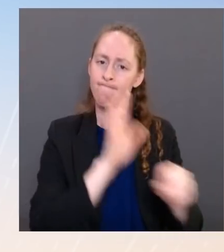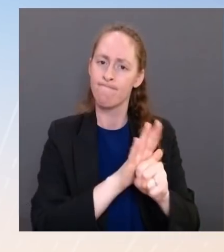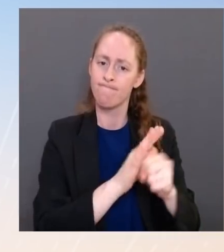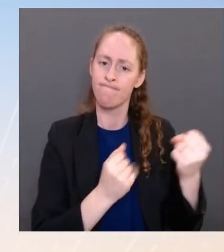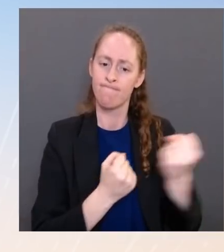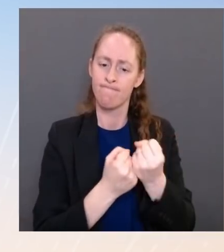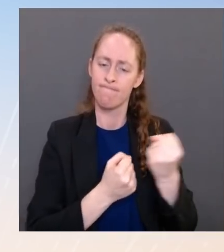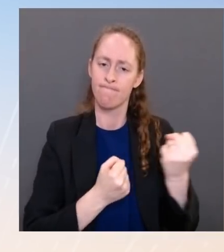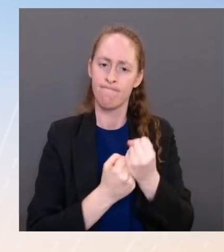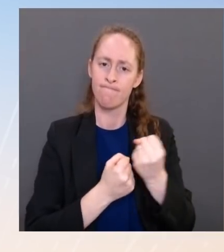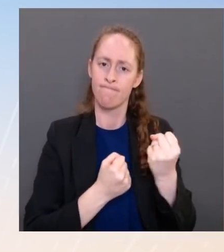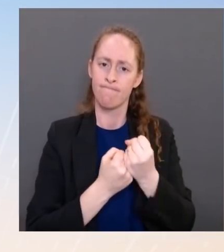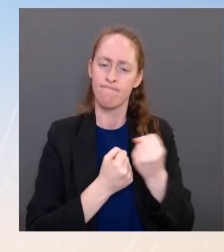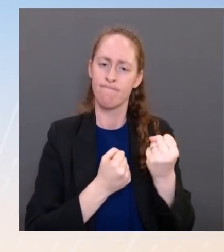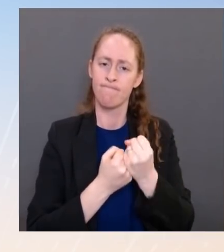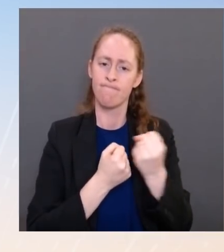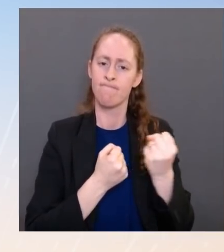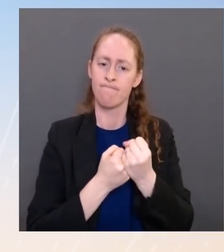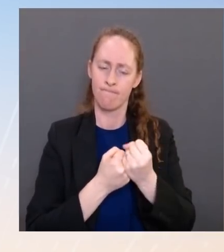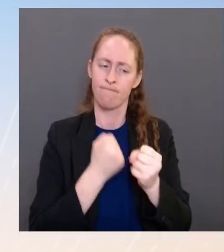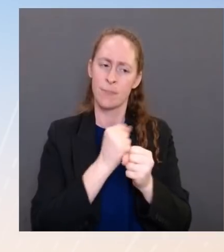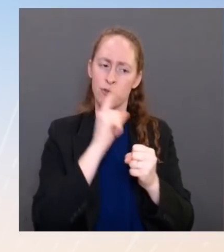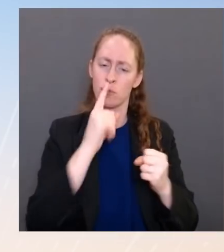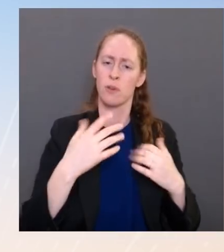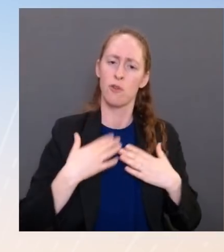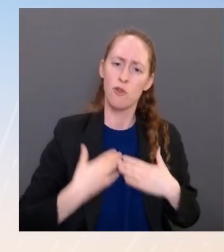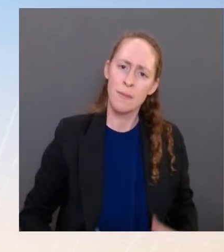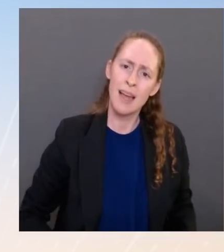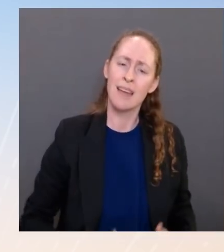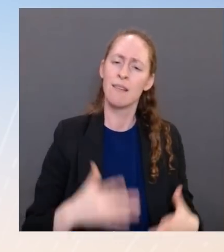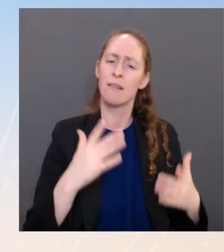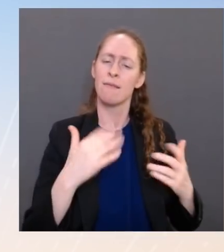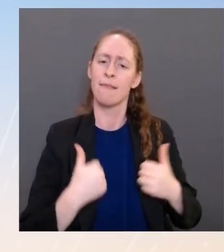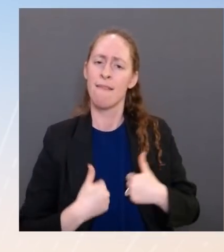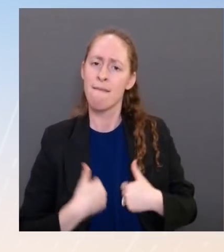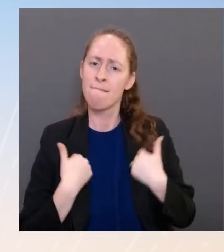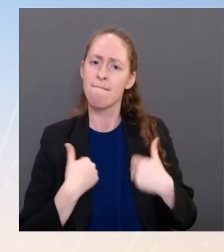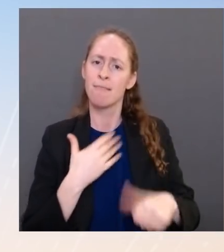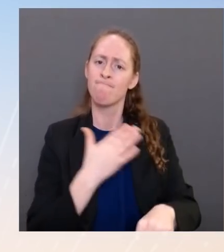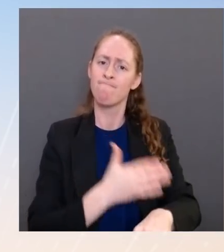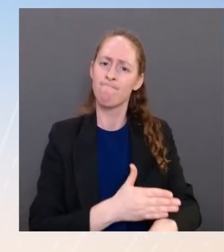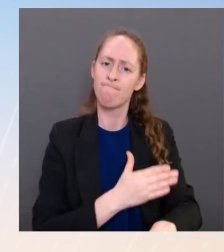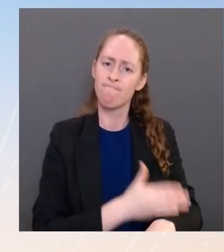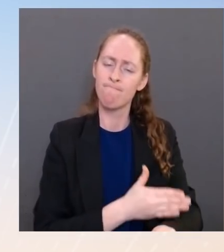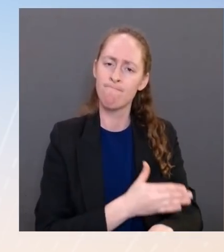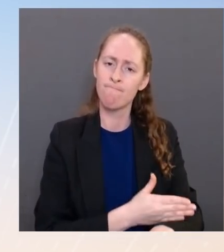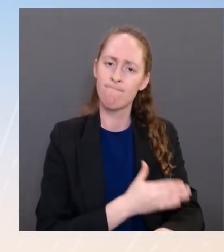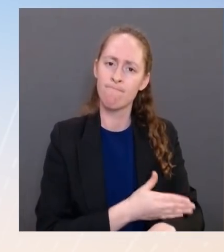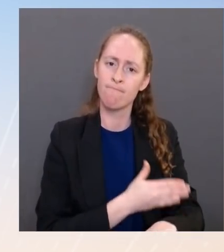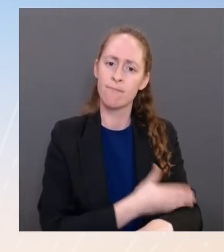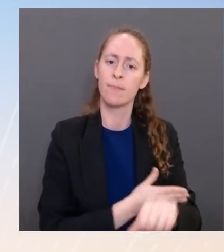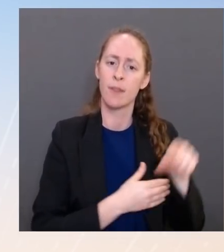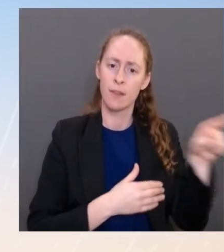and other organizations of the amazing courage of Afghan women and girls. And does it surprise us that they're protesting in the streets?